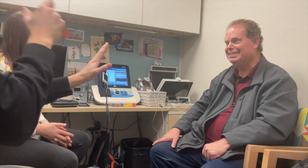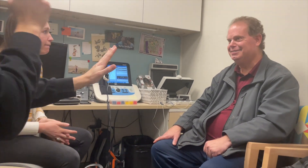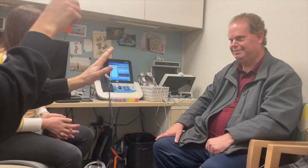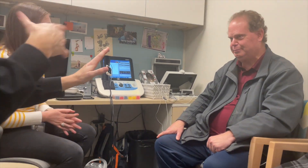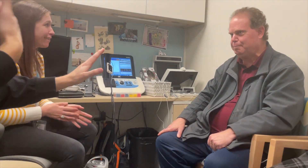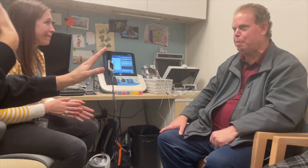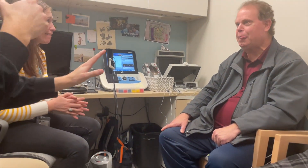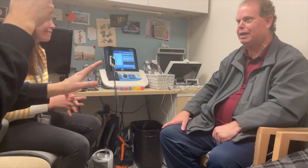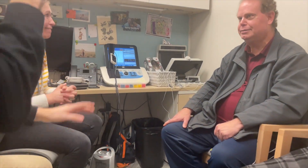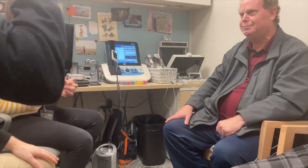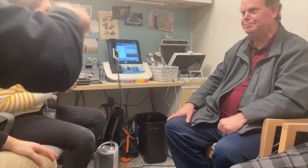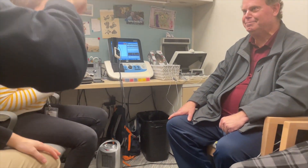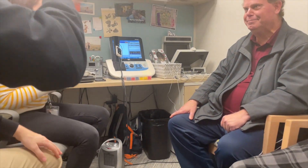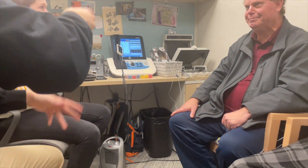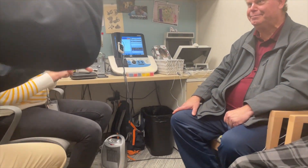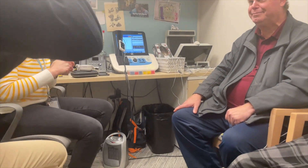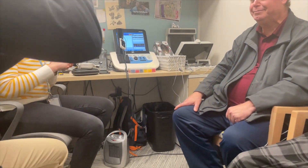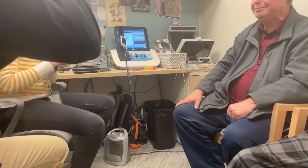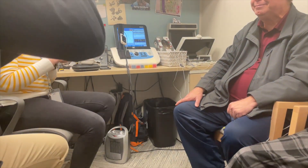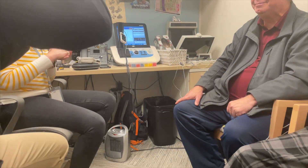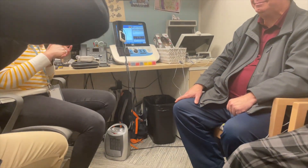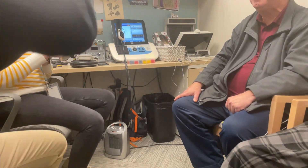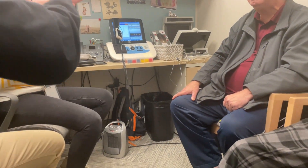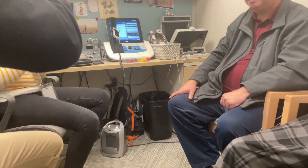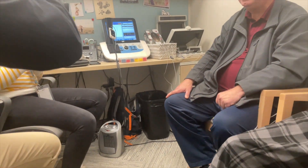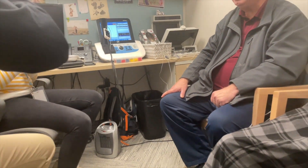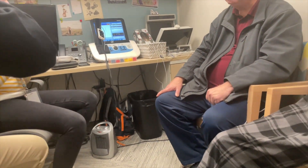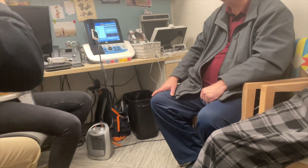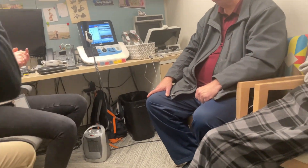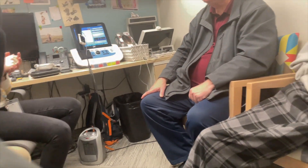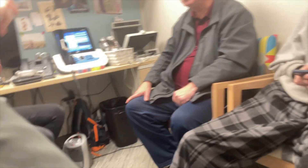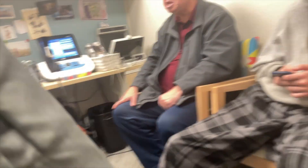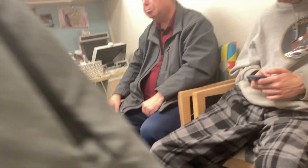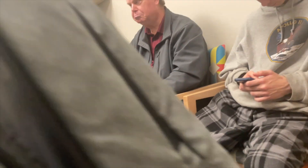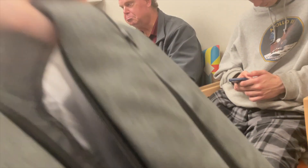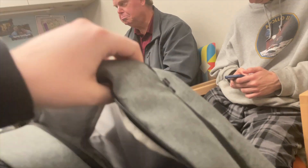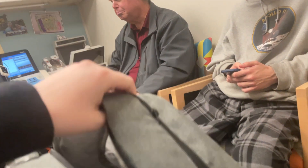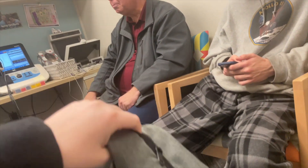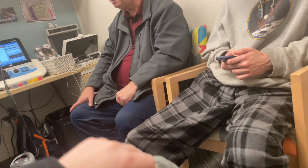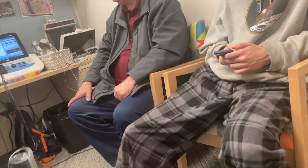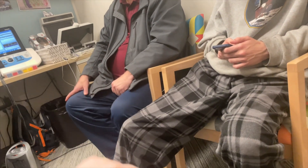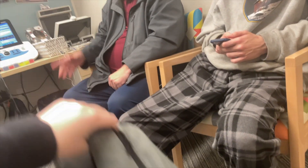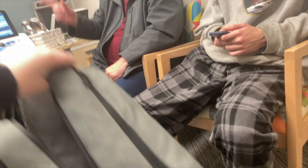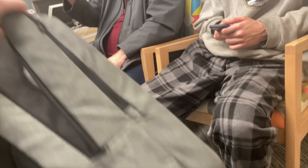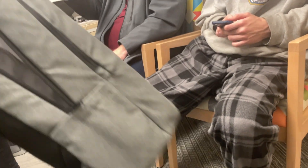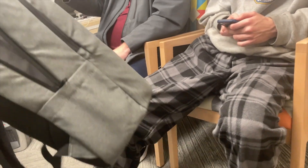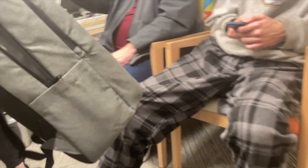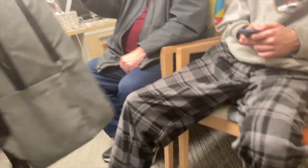no okay no I love it